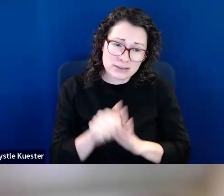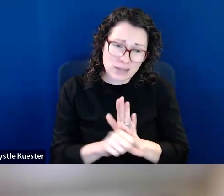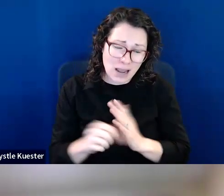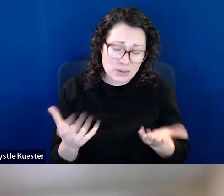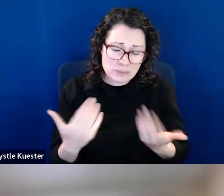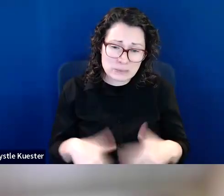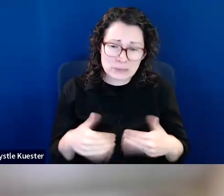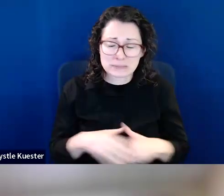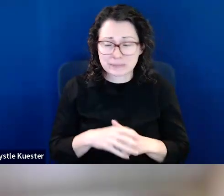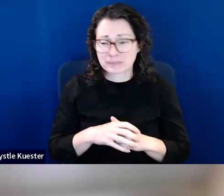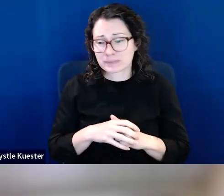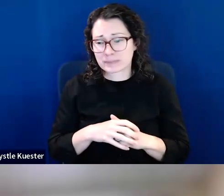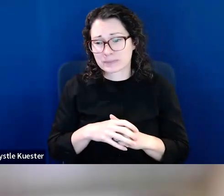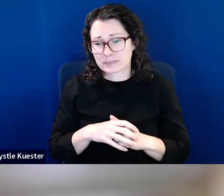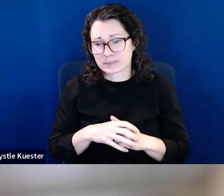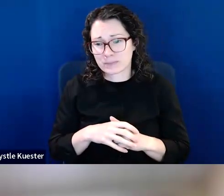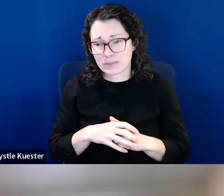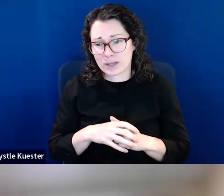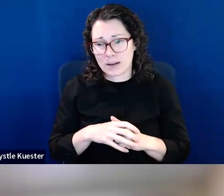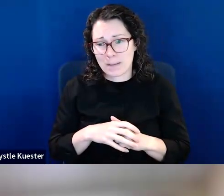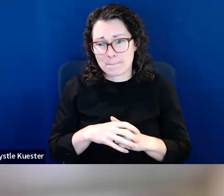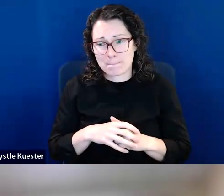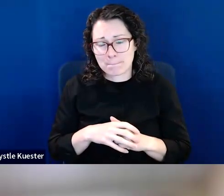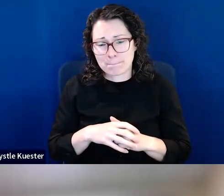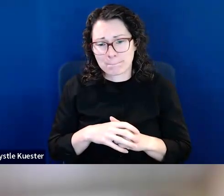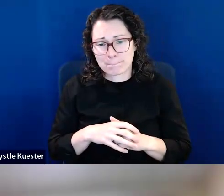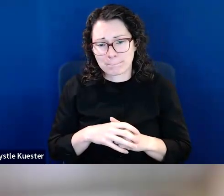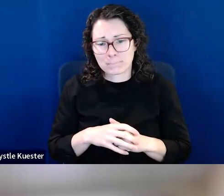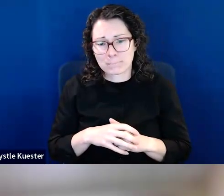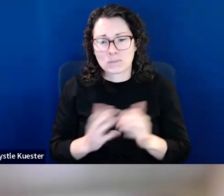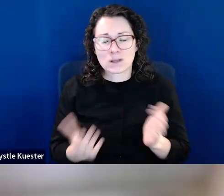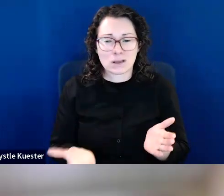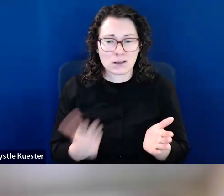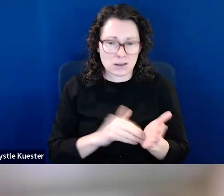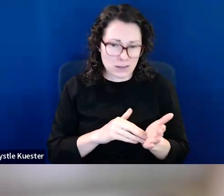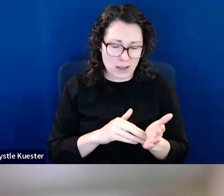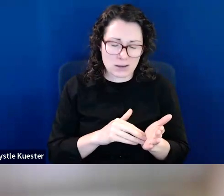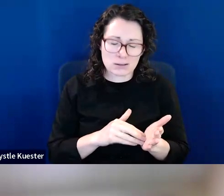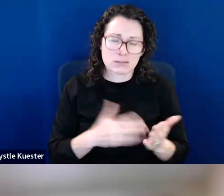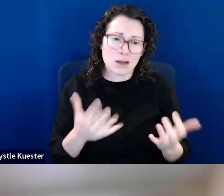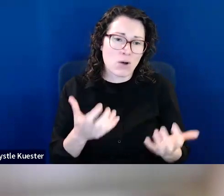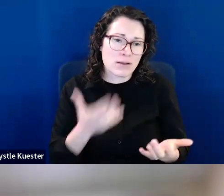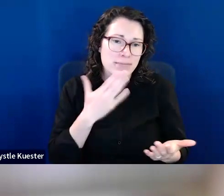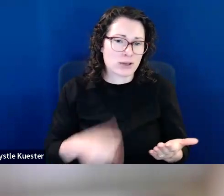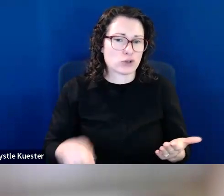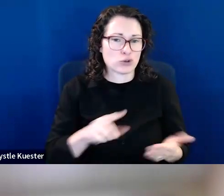Um, so you know I I we would just so again want to thank you all for the work that you are doing to